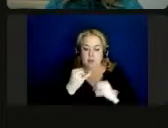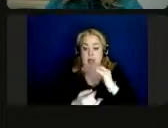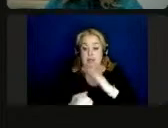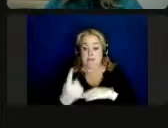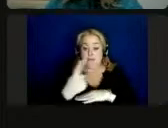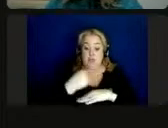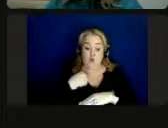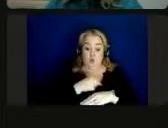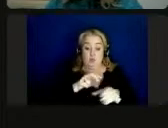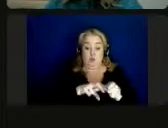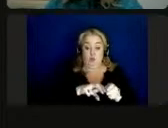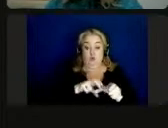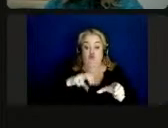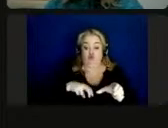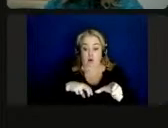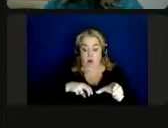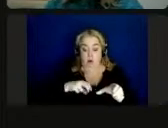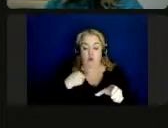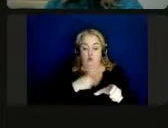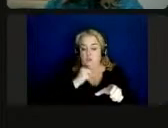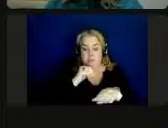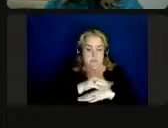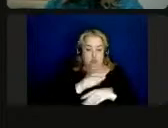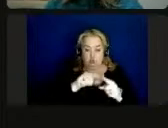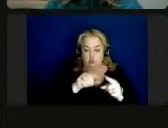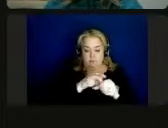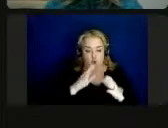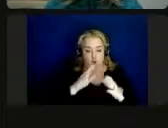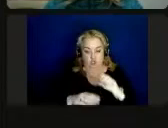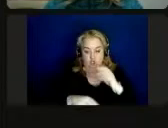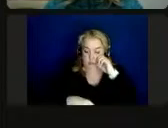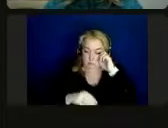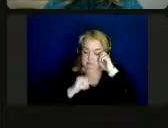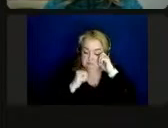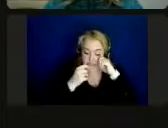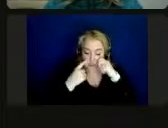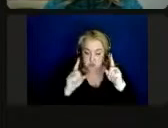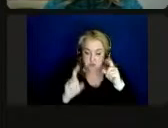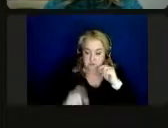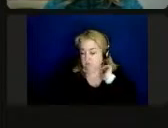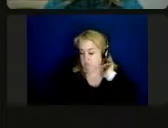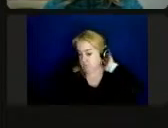IT WAS LITERALLY RIGHT AS